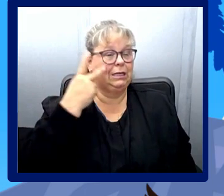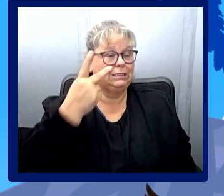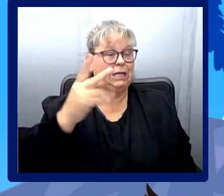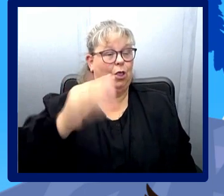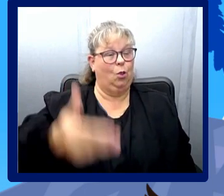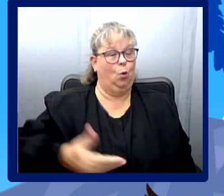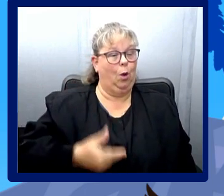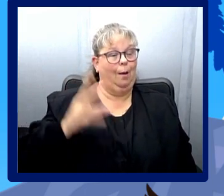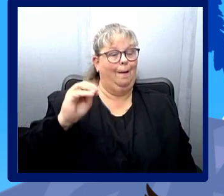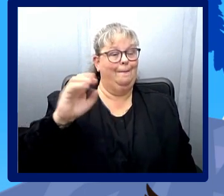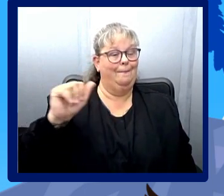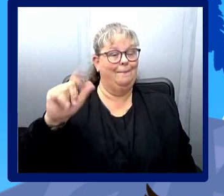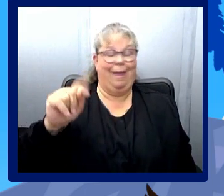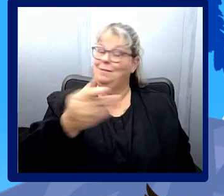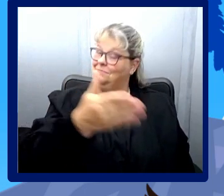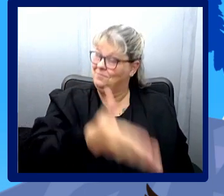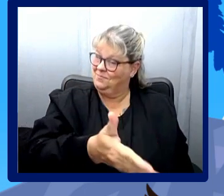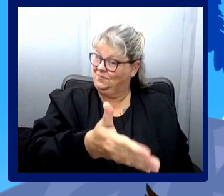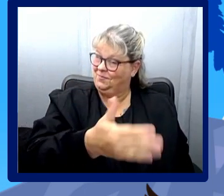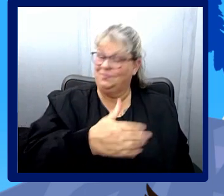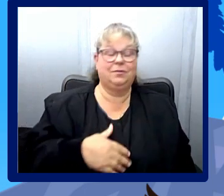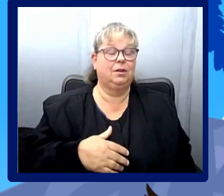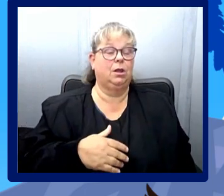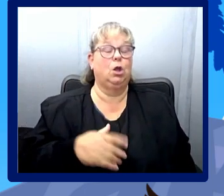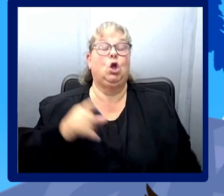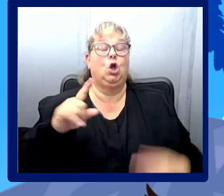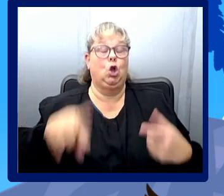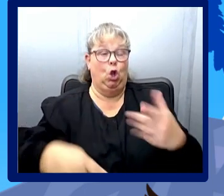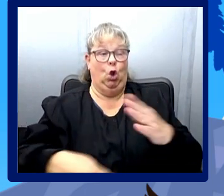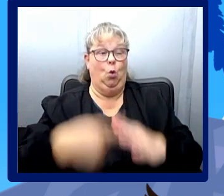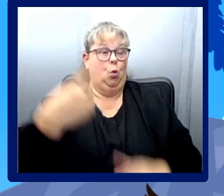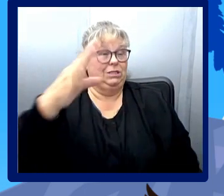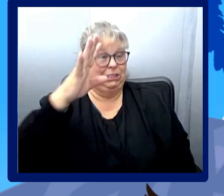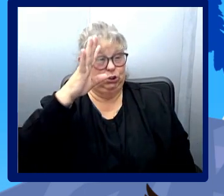And then this is, like I said, our individual pieces here,